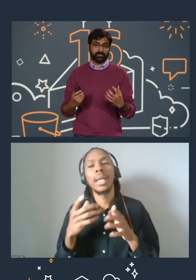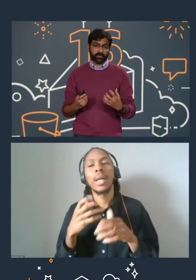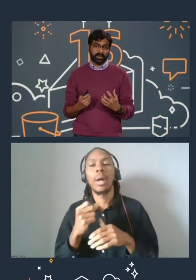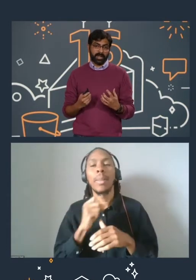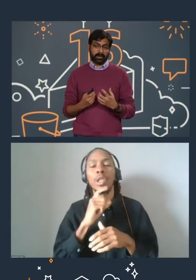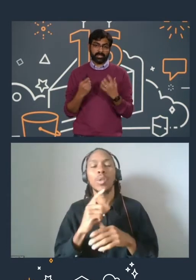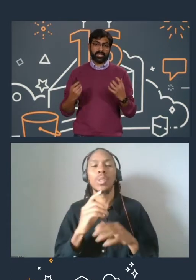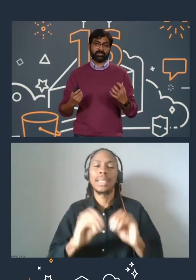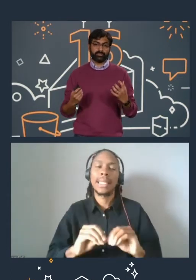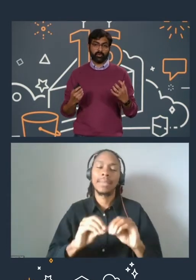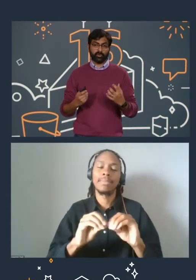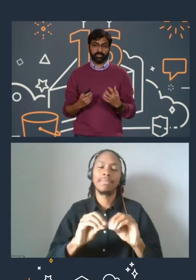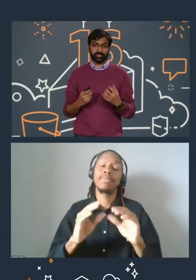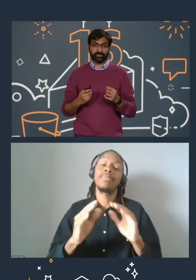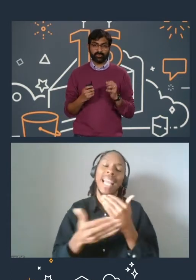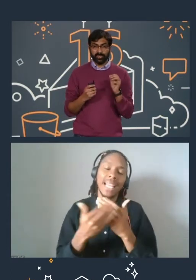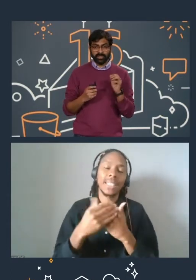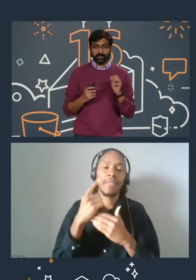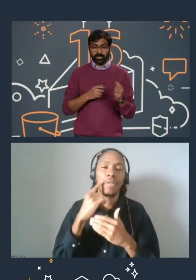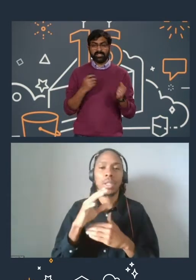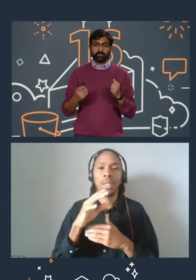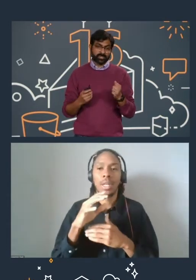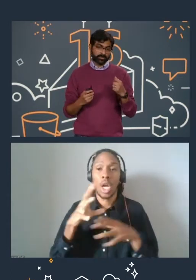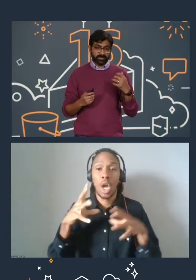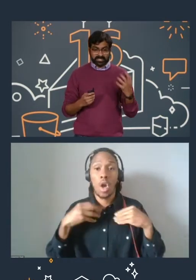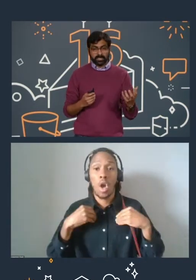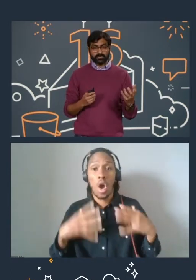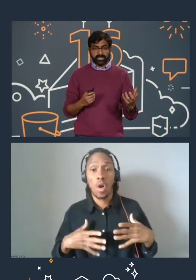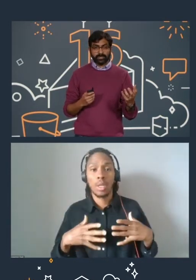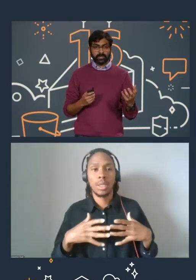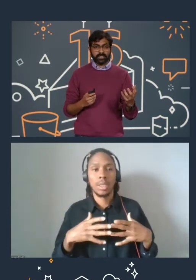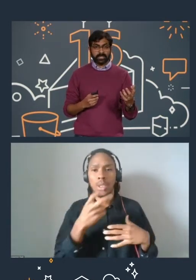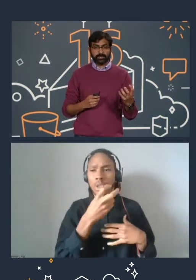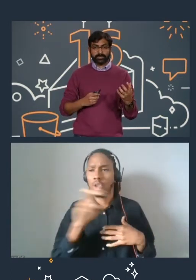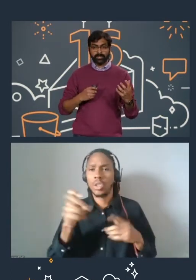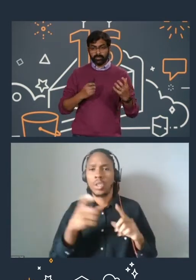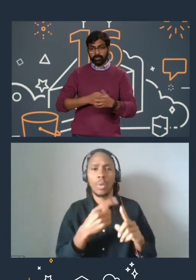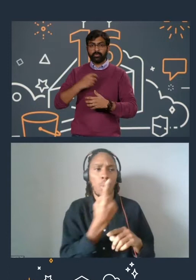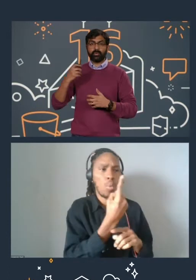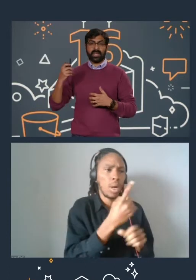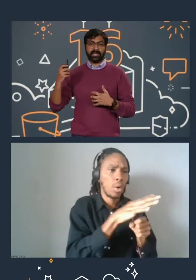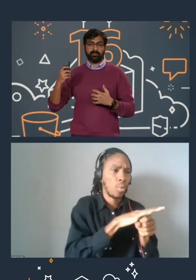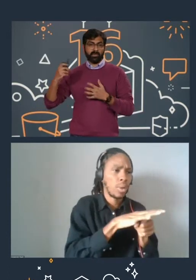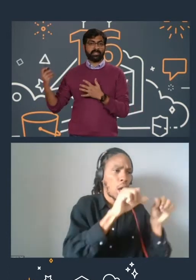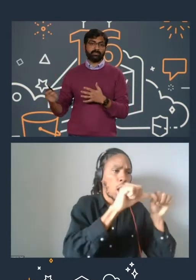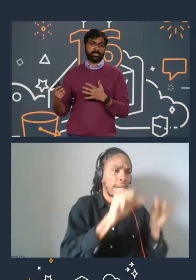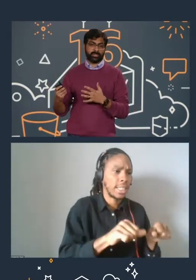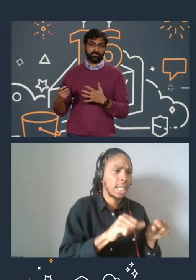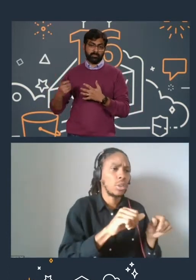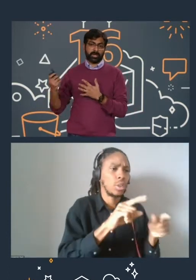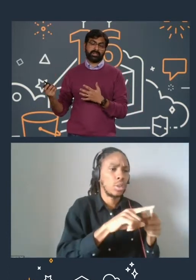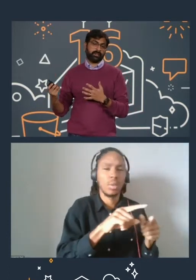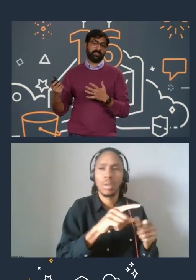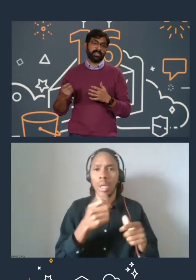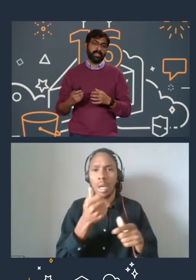for their application owners to quickly switch from a single region architecture to a multi-region paradigm.